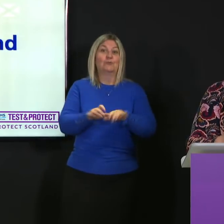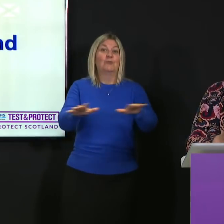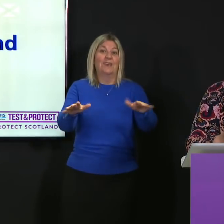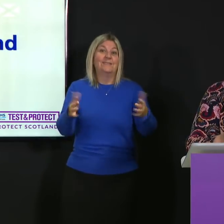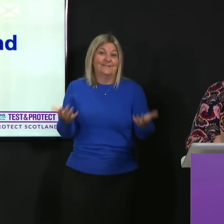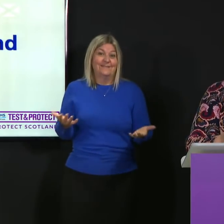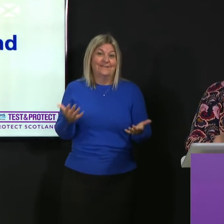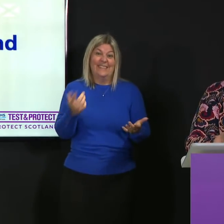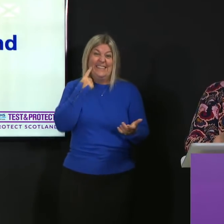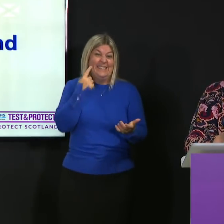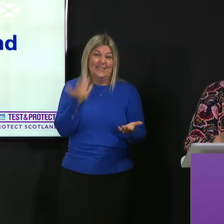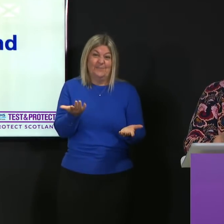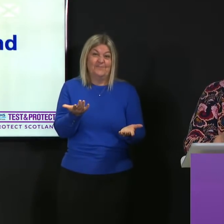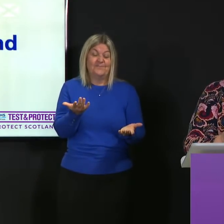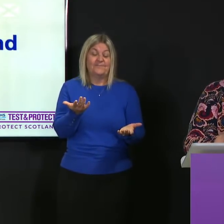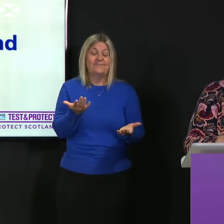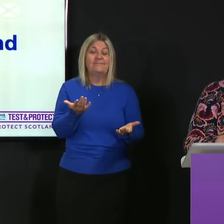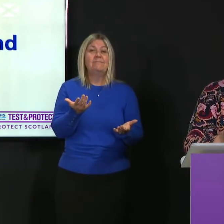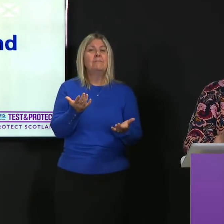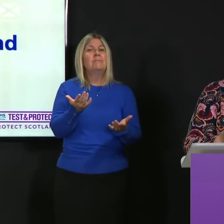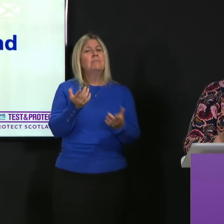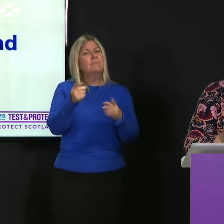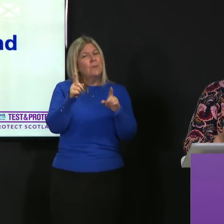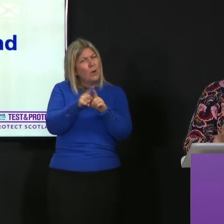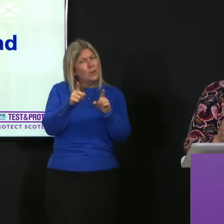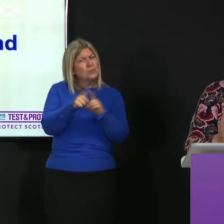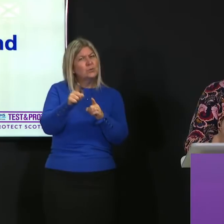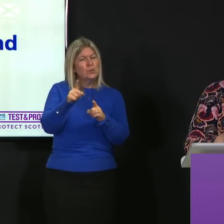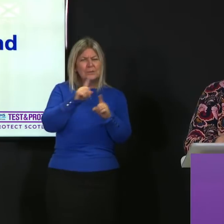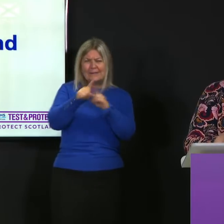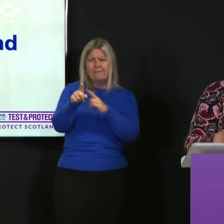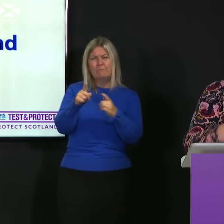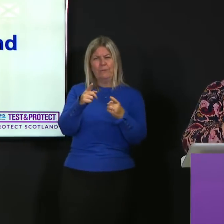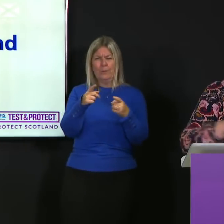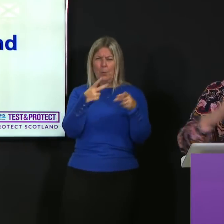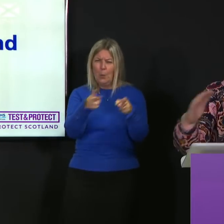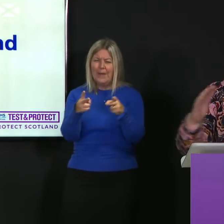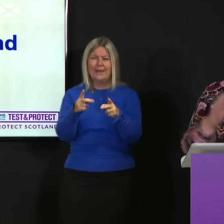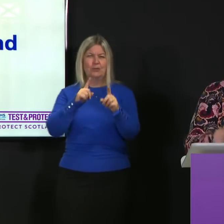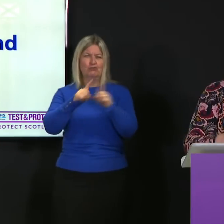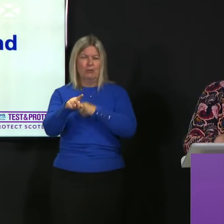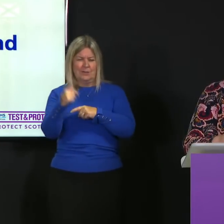in modelling also is that things are different, clearly from young to old as the First Minister